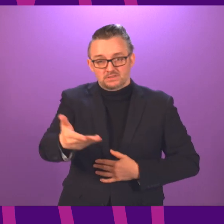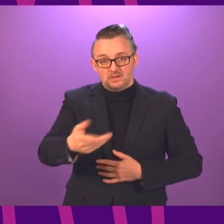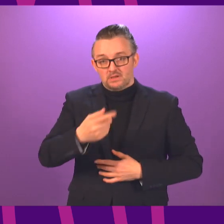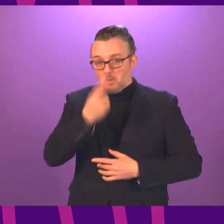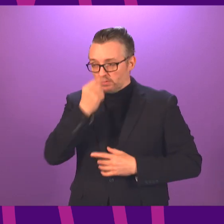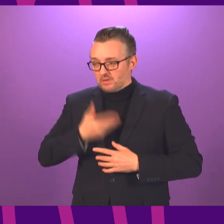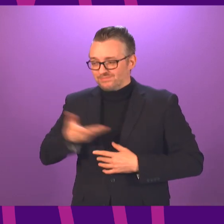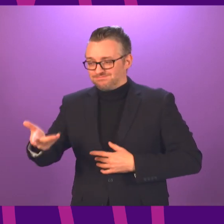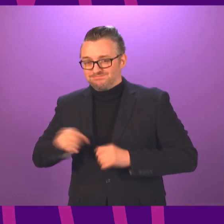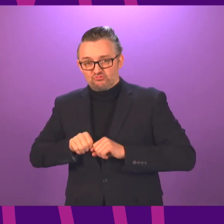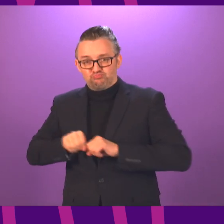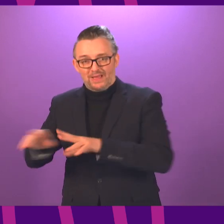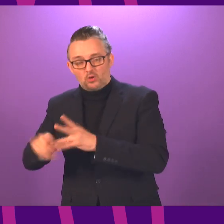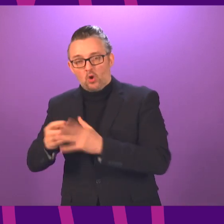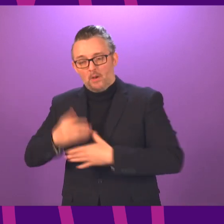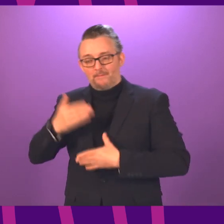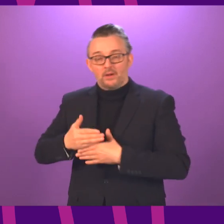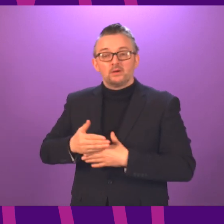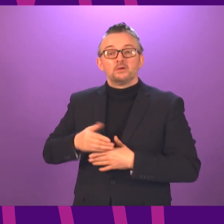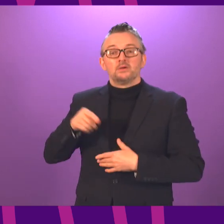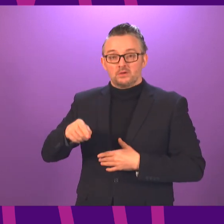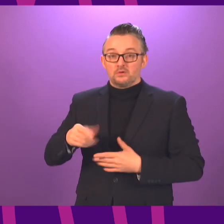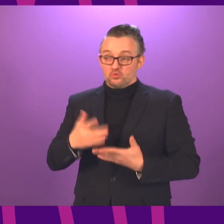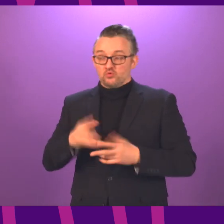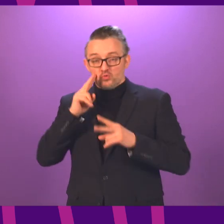published by Public Health England yesterday, is also extremely encouraging.